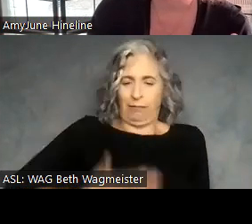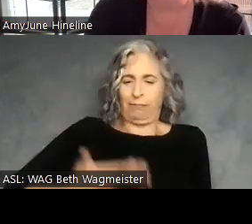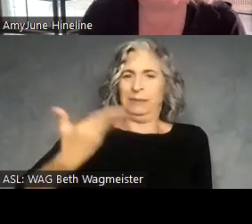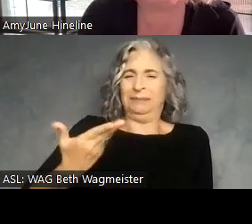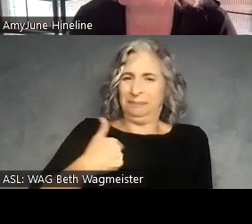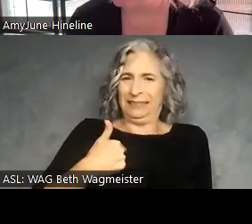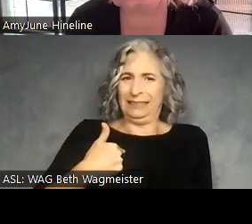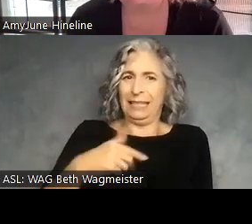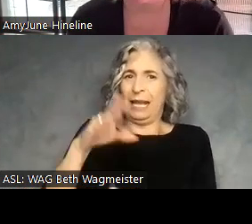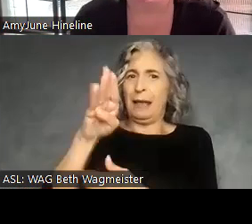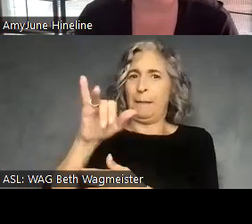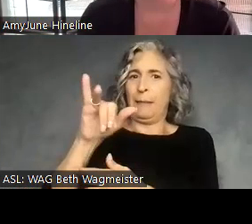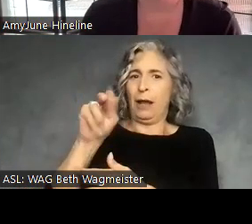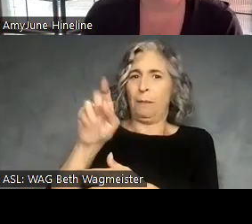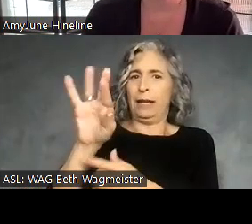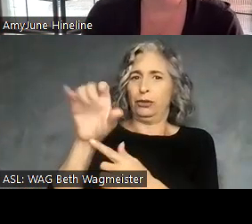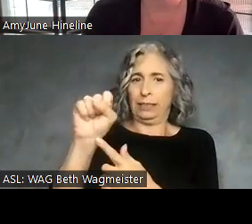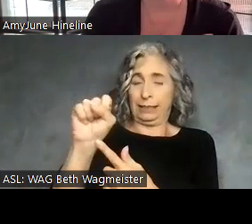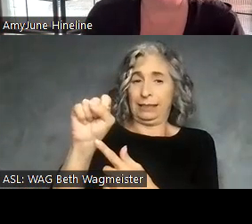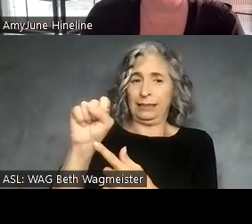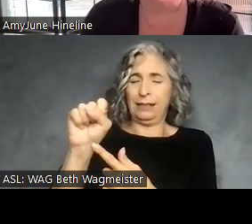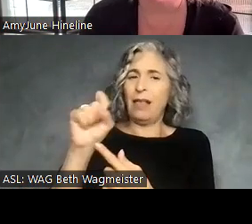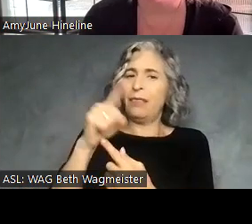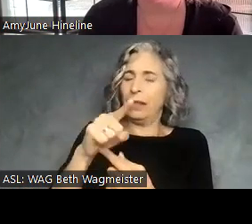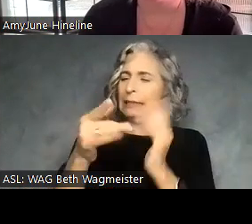messaging apps are not compatible with screen readers. So that's something to think about.